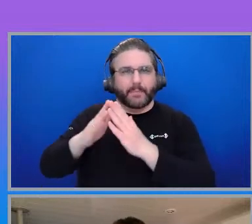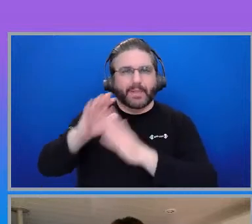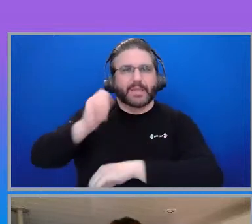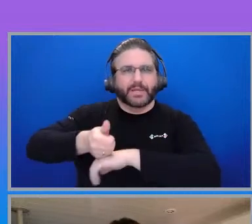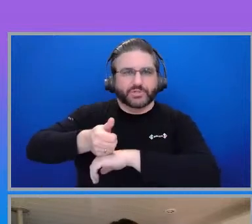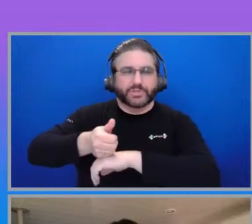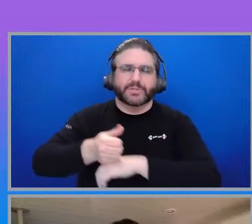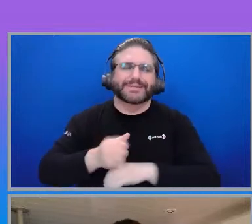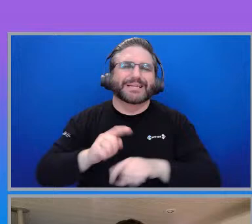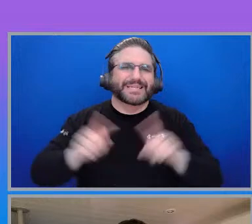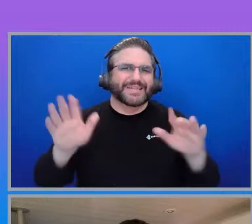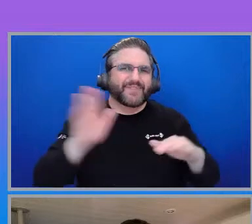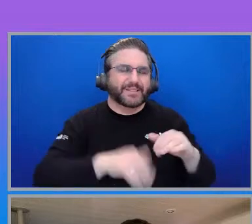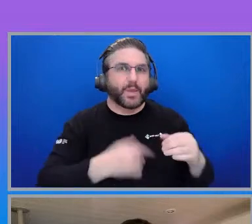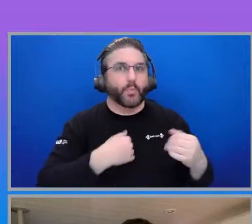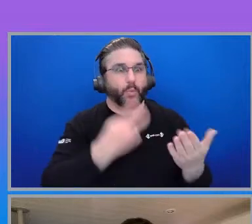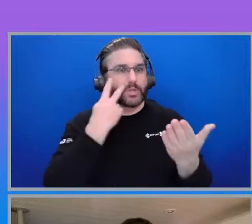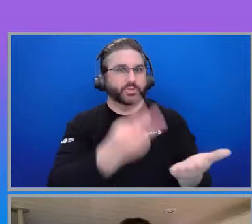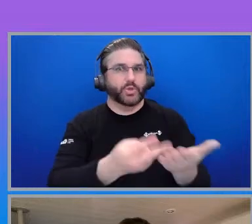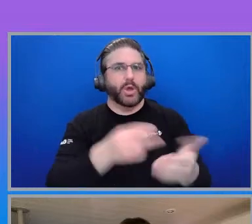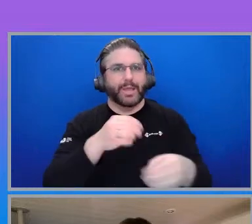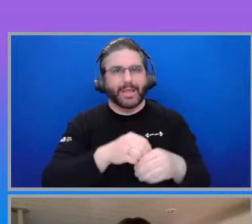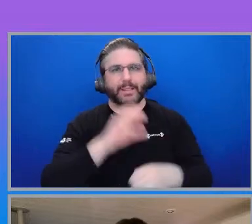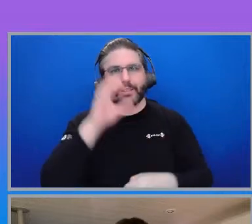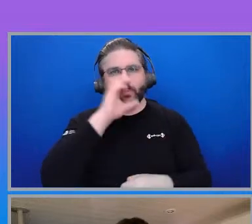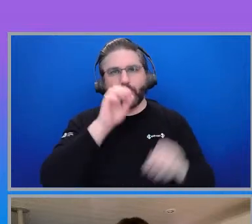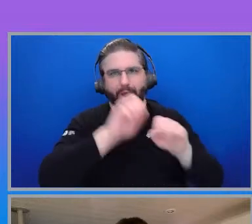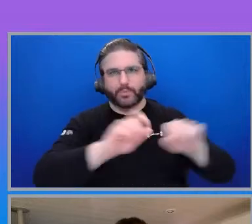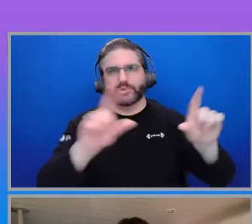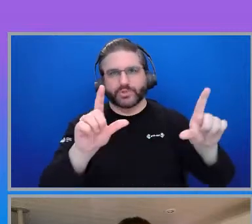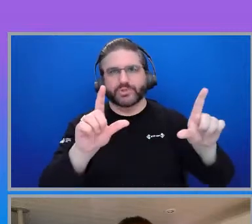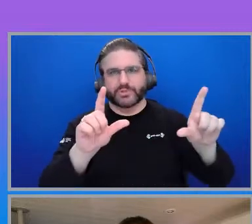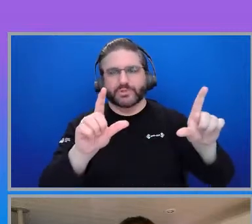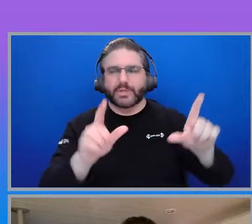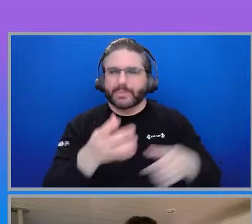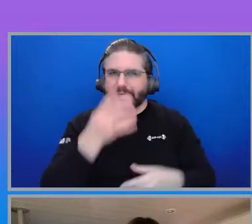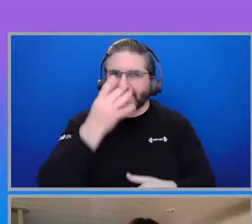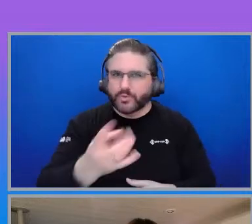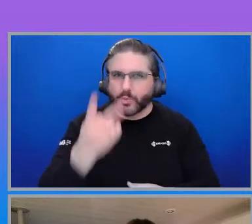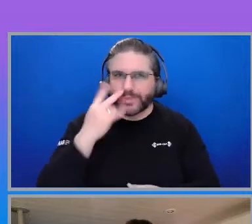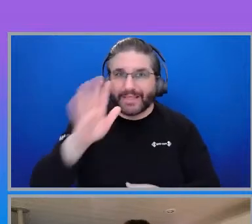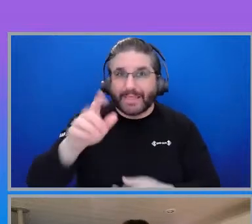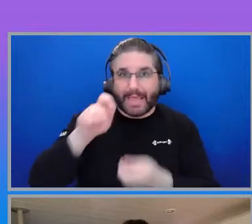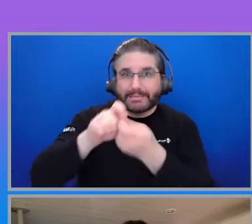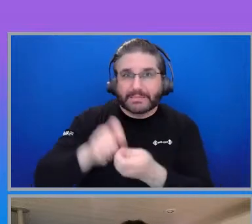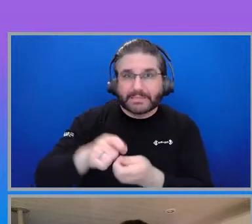It was very different from what actually ended up in browsers, and it's quite interesting to